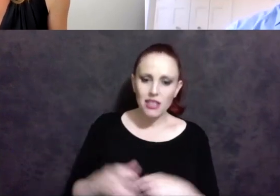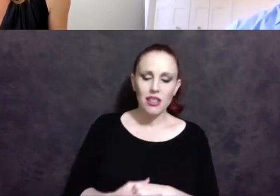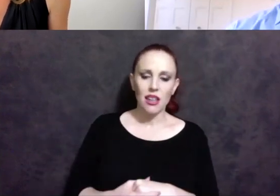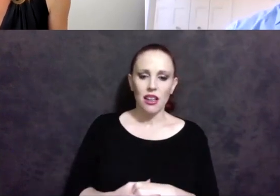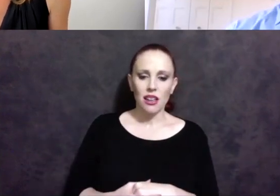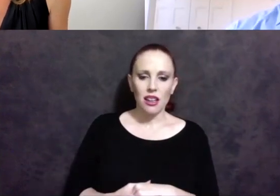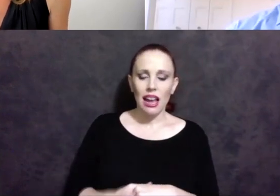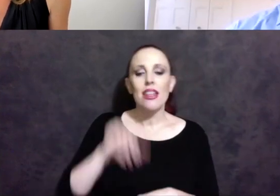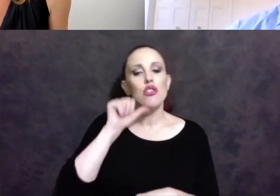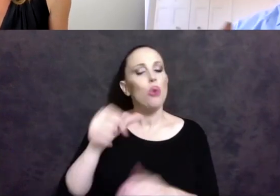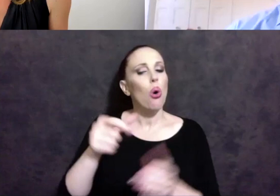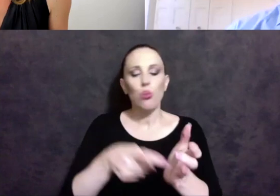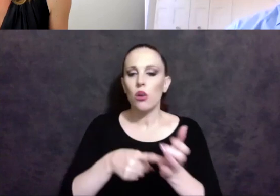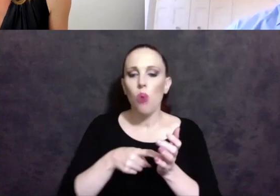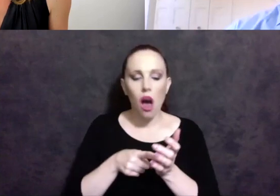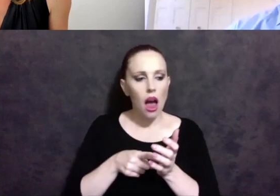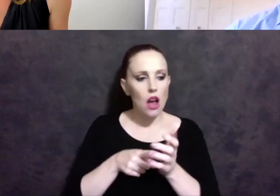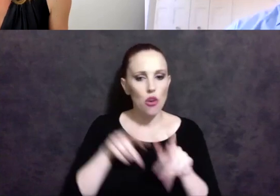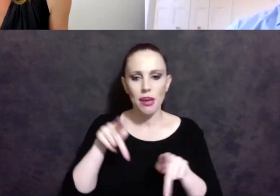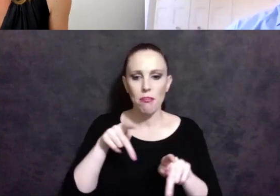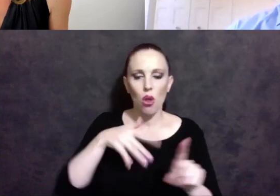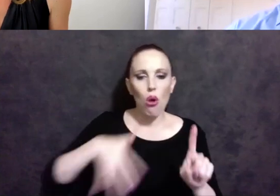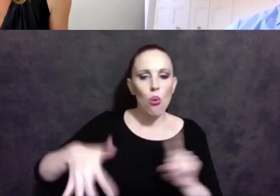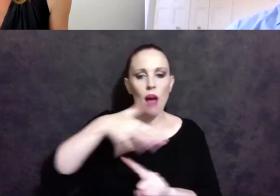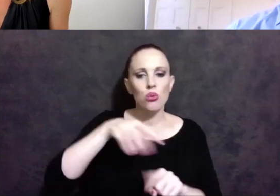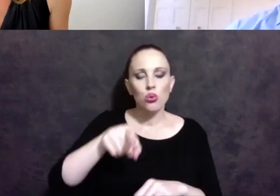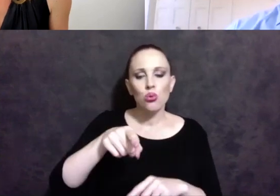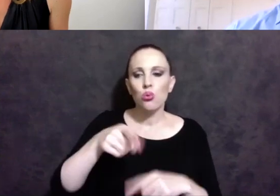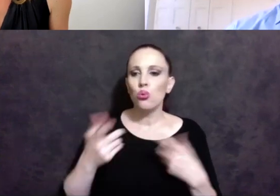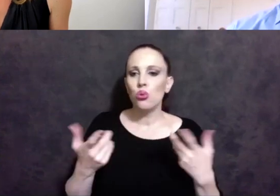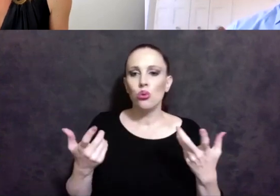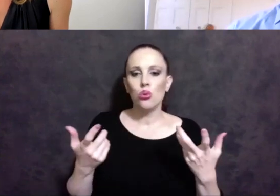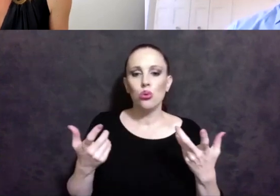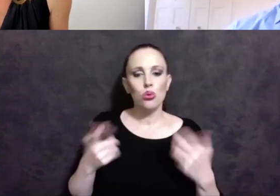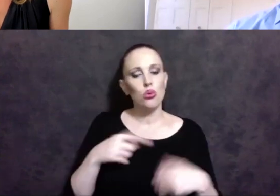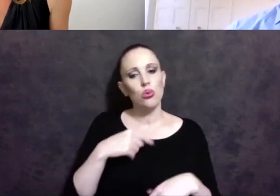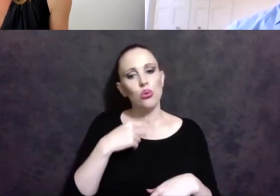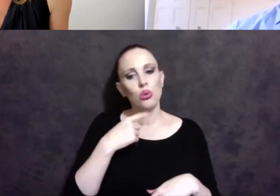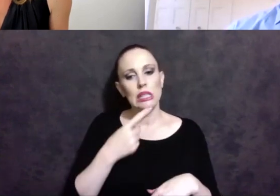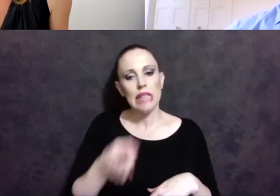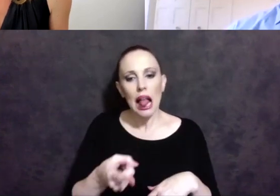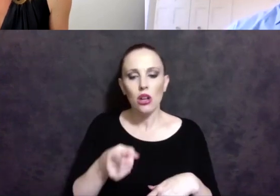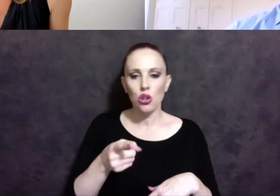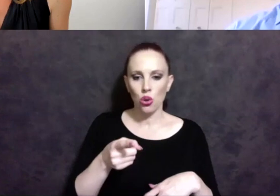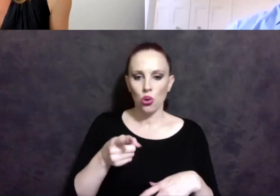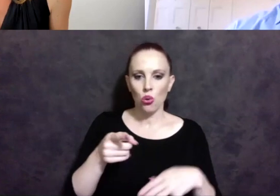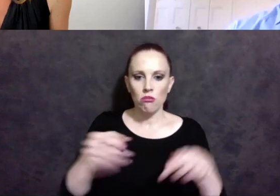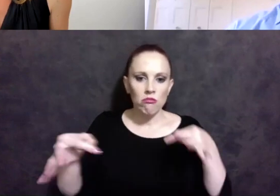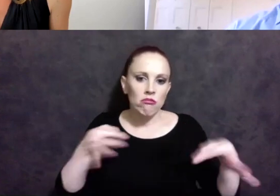don't require people around you to, you know, tell you the details of their trauma just